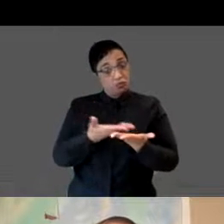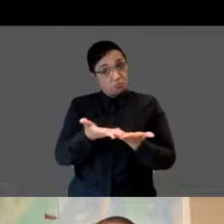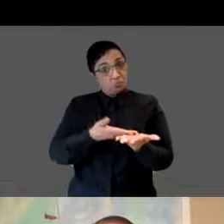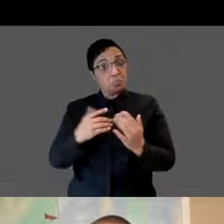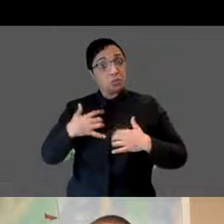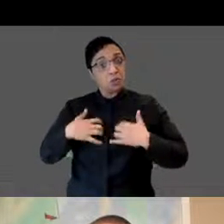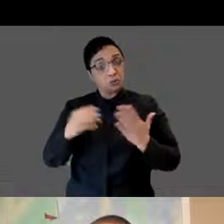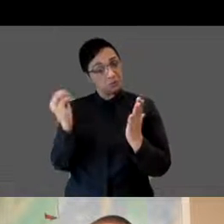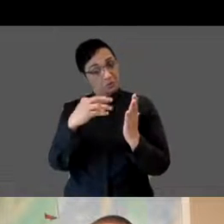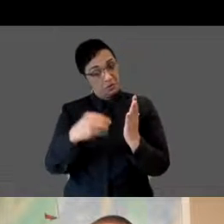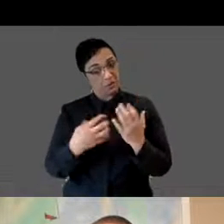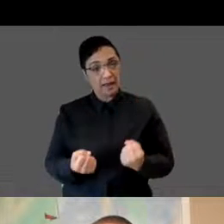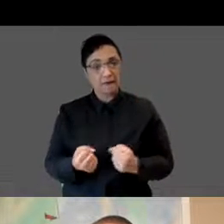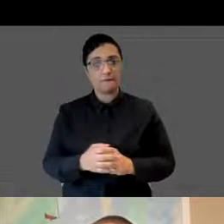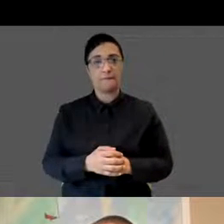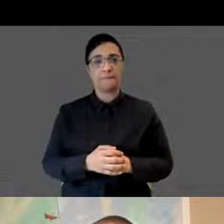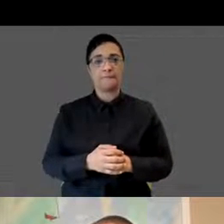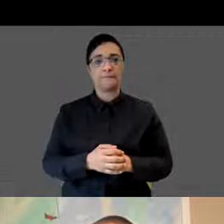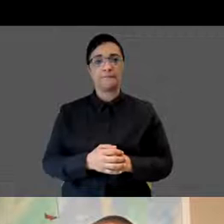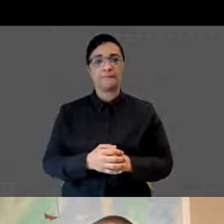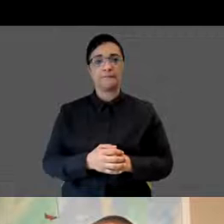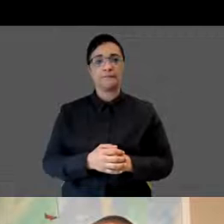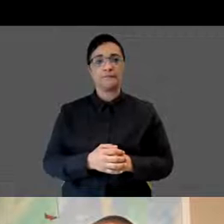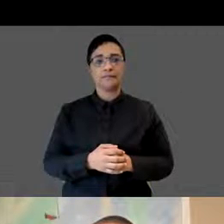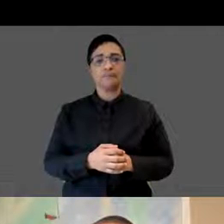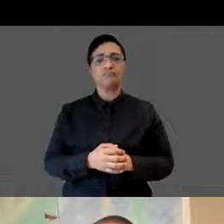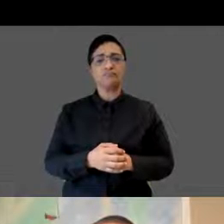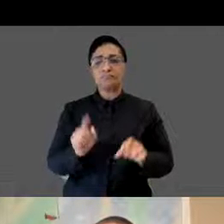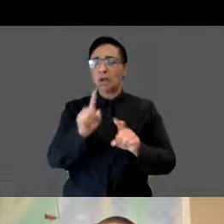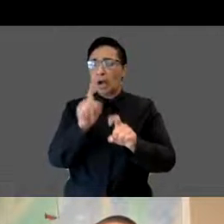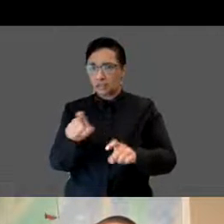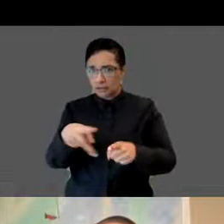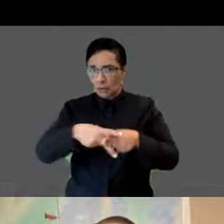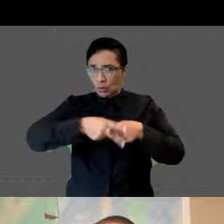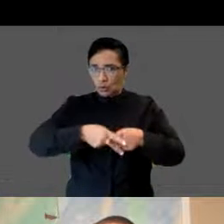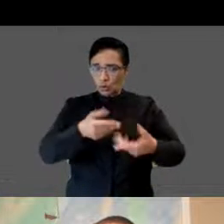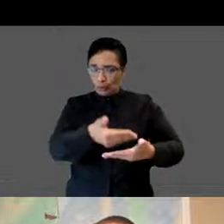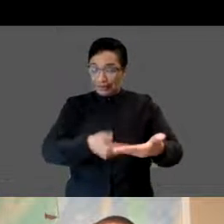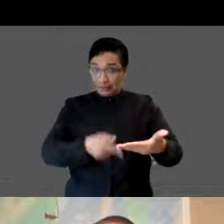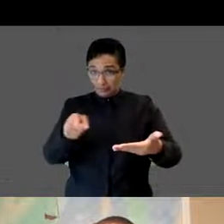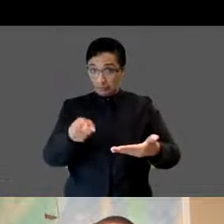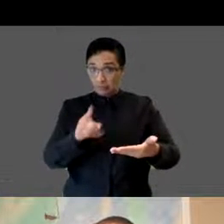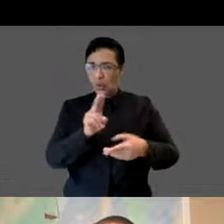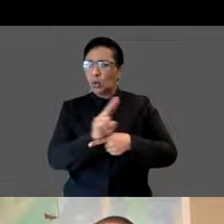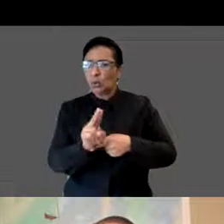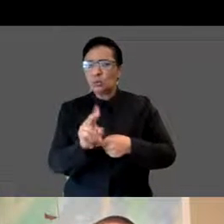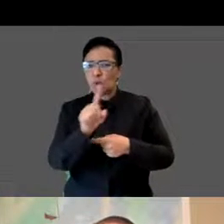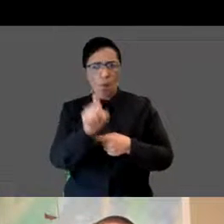We asked the organizations that use the toolkit, what they use it for and what were the lessons